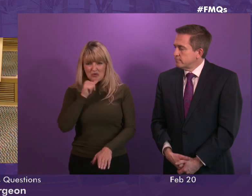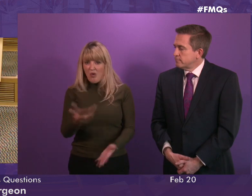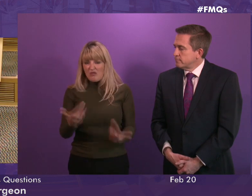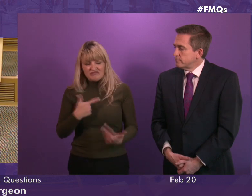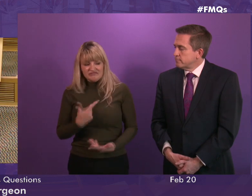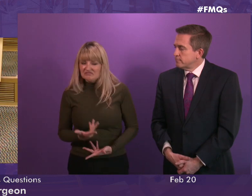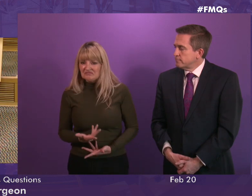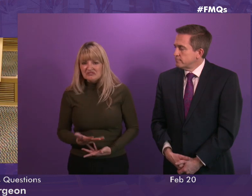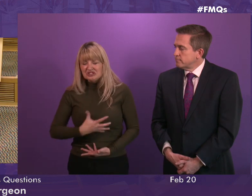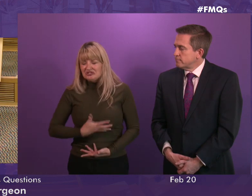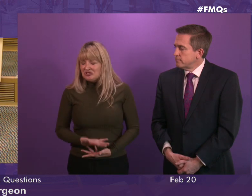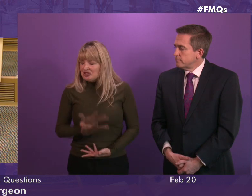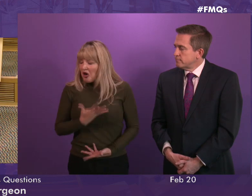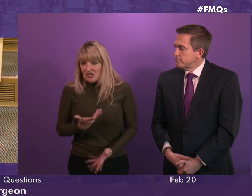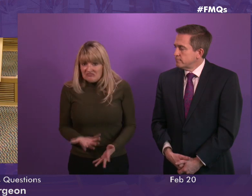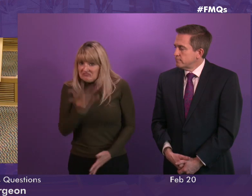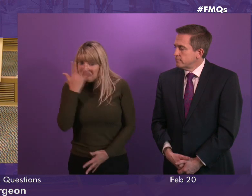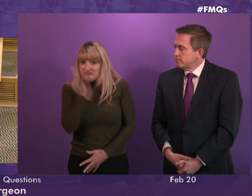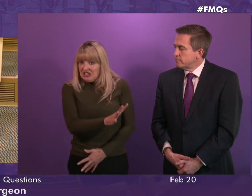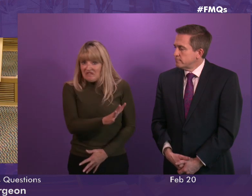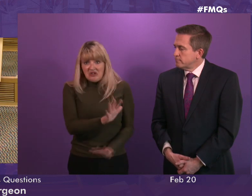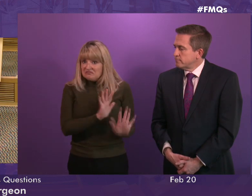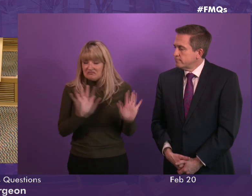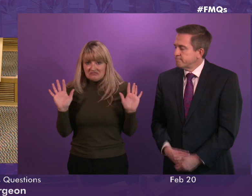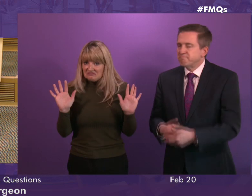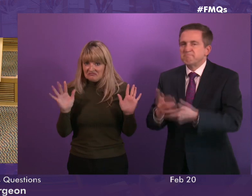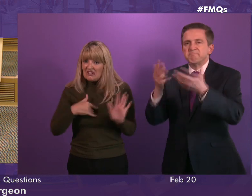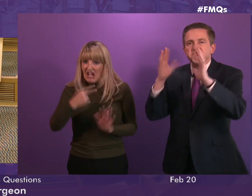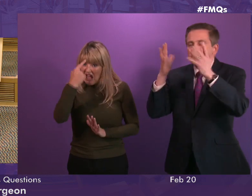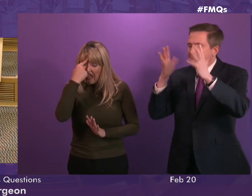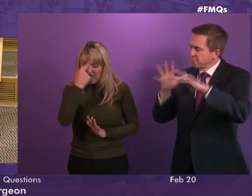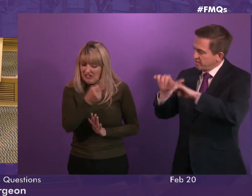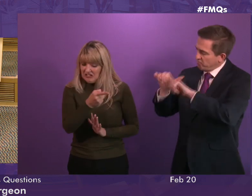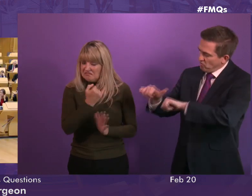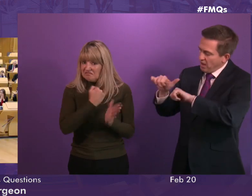and shameful, and it should be opposed.